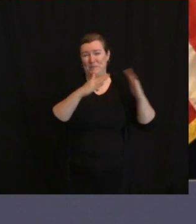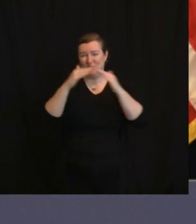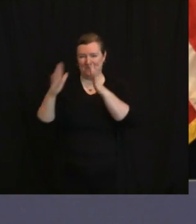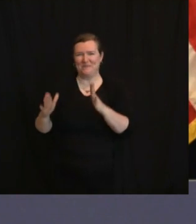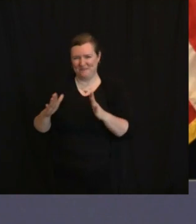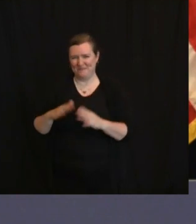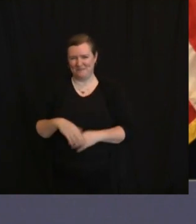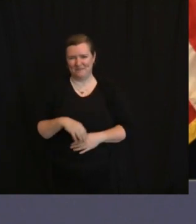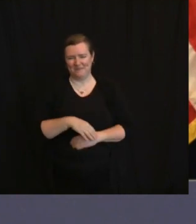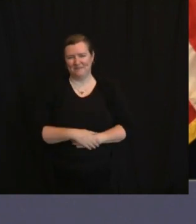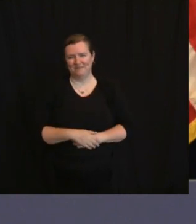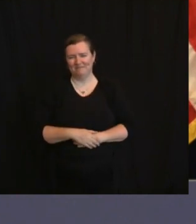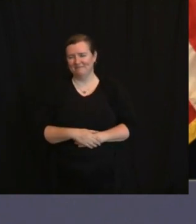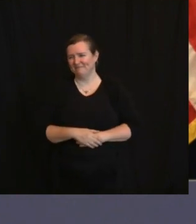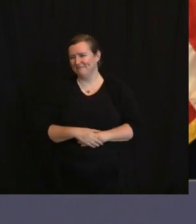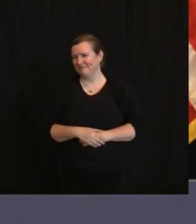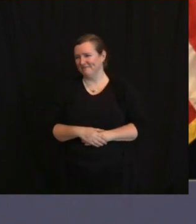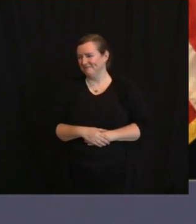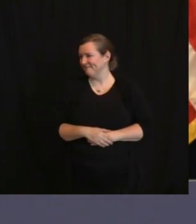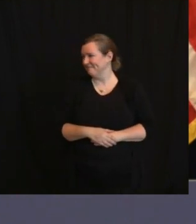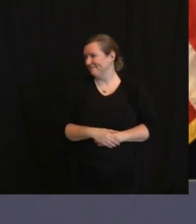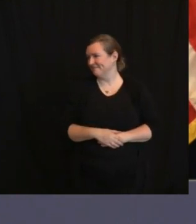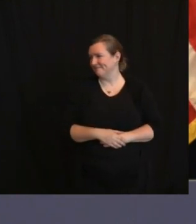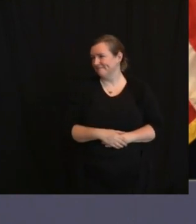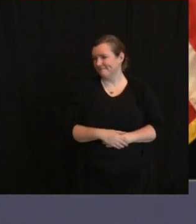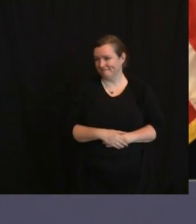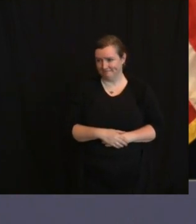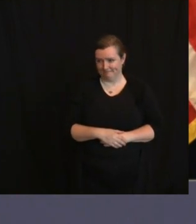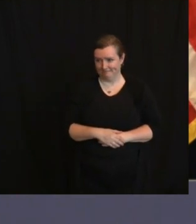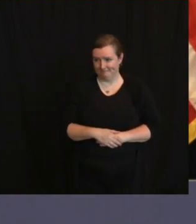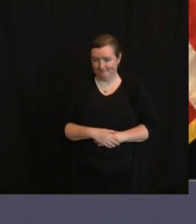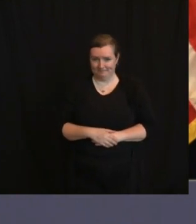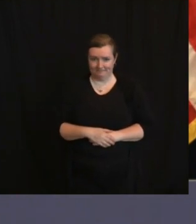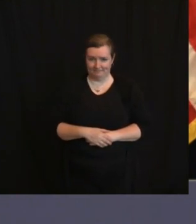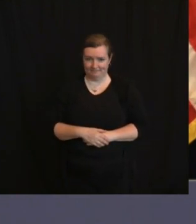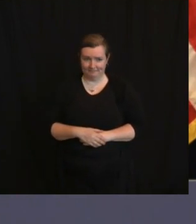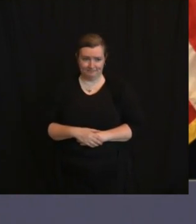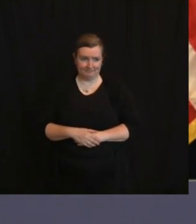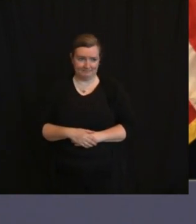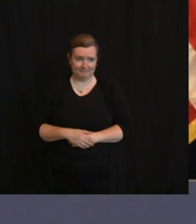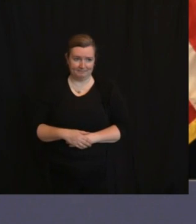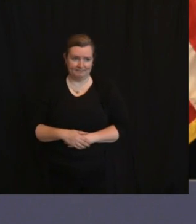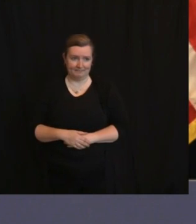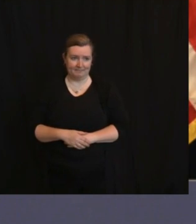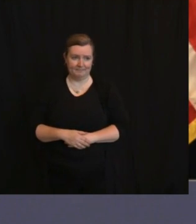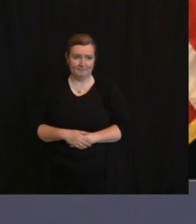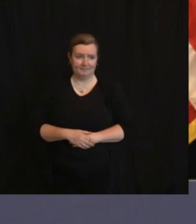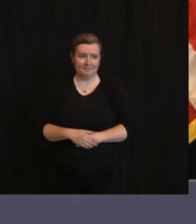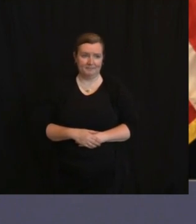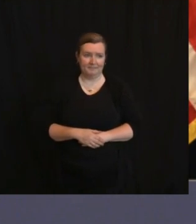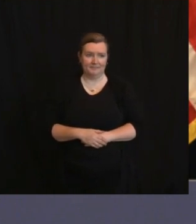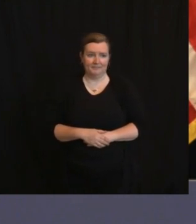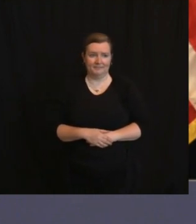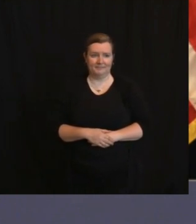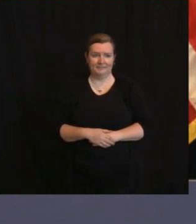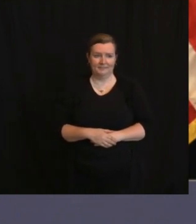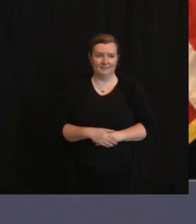REASON. WE ARE ASKING YOU TO STAY AT HOME. THANK YOU. ALL KIDDING ASIDE IT IS SOMETHING -- DO YOU HAVE SOMETHING, SIR?